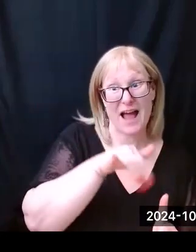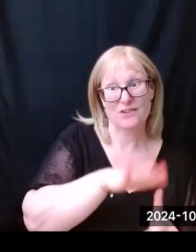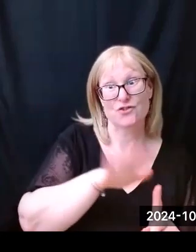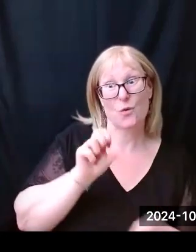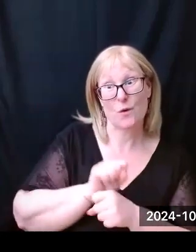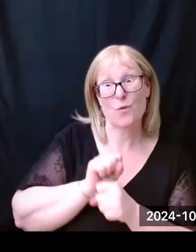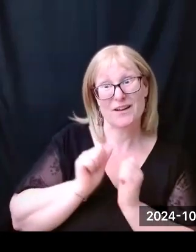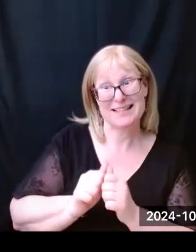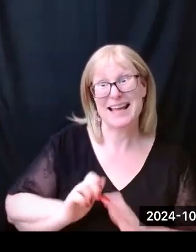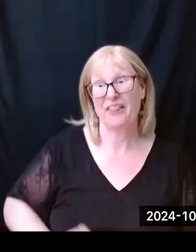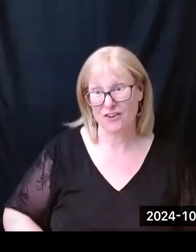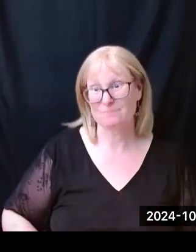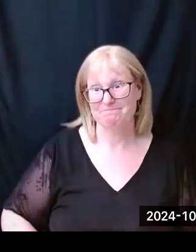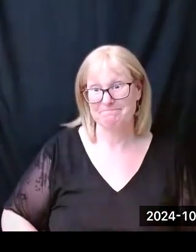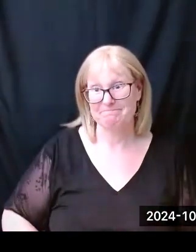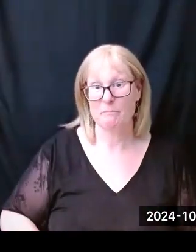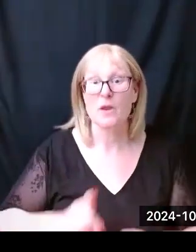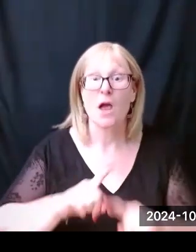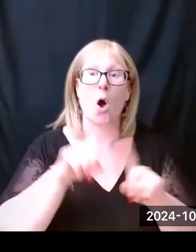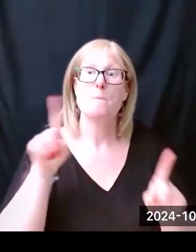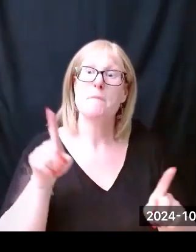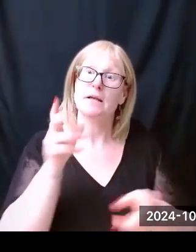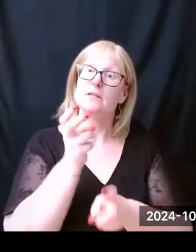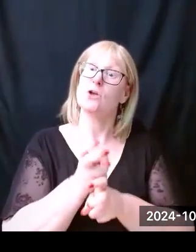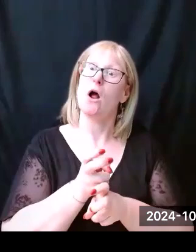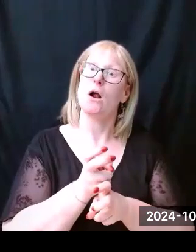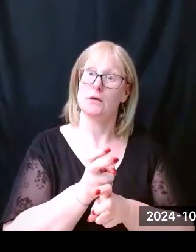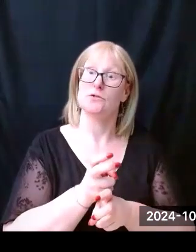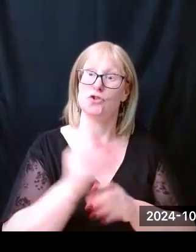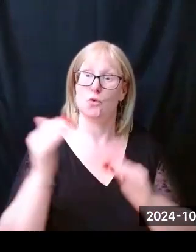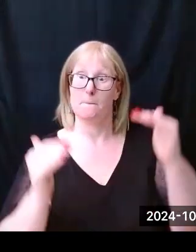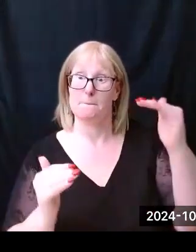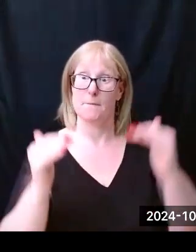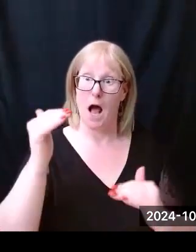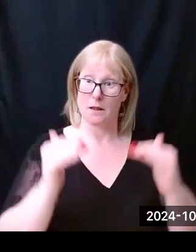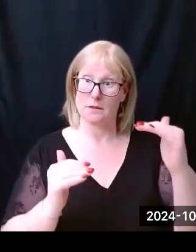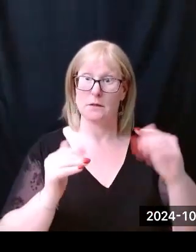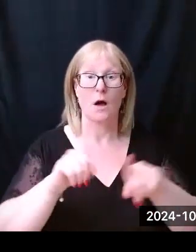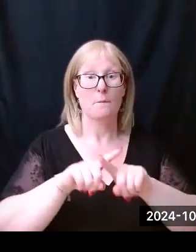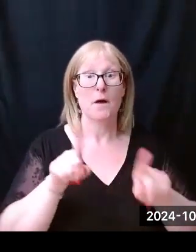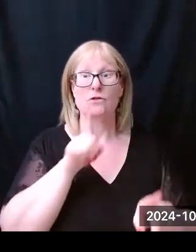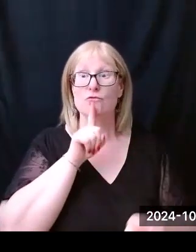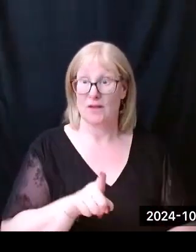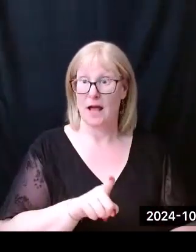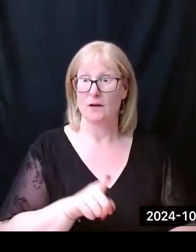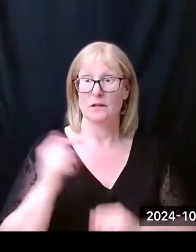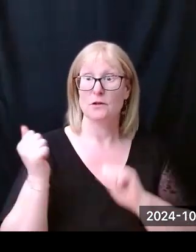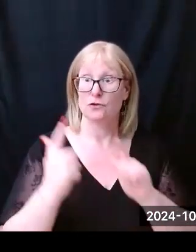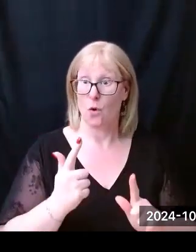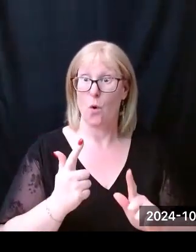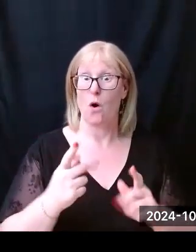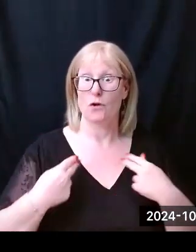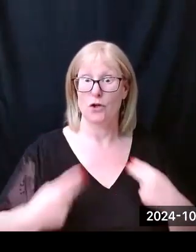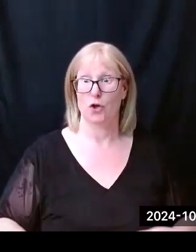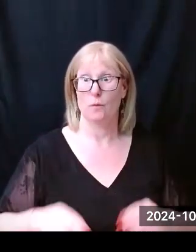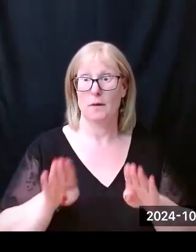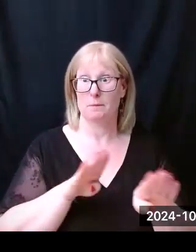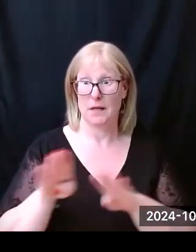You know, it's hard to juggle, but the reality is, is all human behavior is what we call transactional.